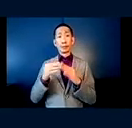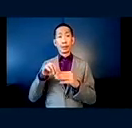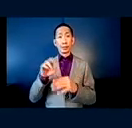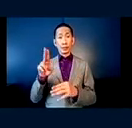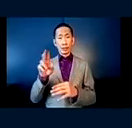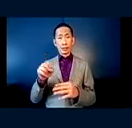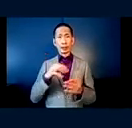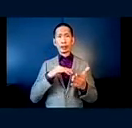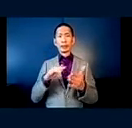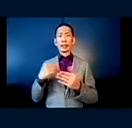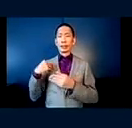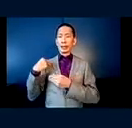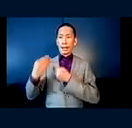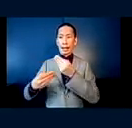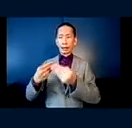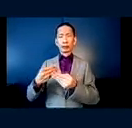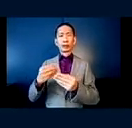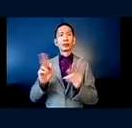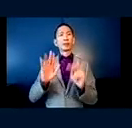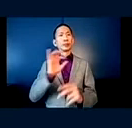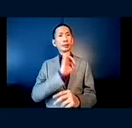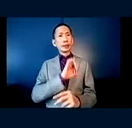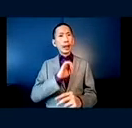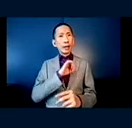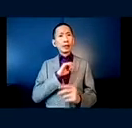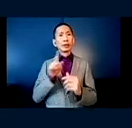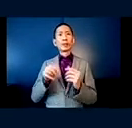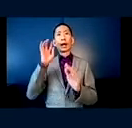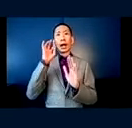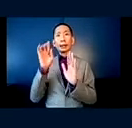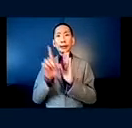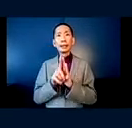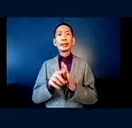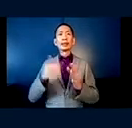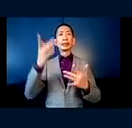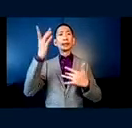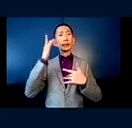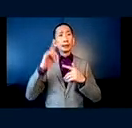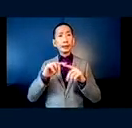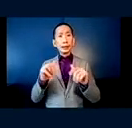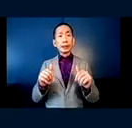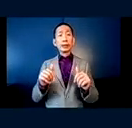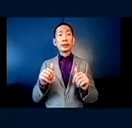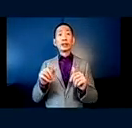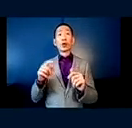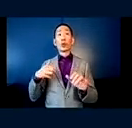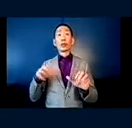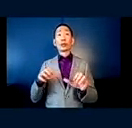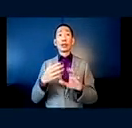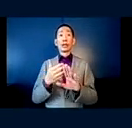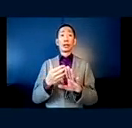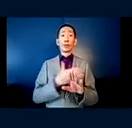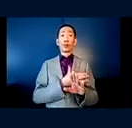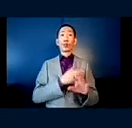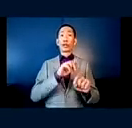UNITED STATES, AND TO STUDY ANCESTRY AND ATTITUDES ABOUT ANCESTRY AND IDENTITY AND DISEASE ACROSS FOUR COMMUNITIES.